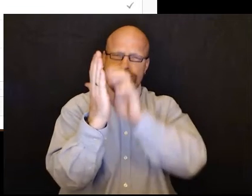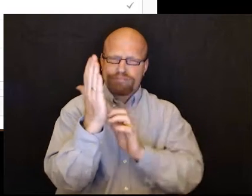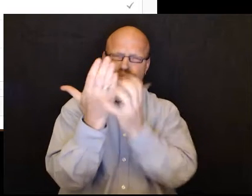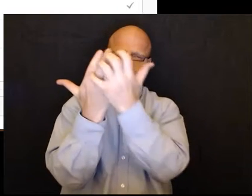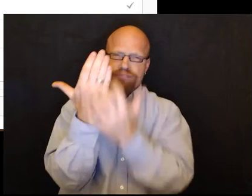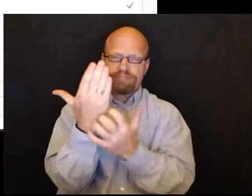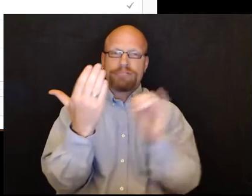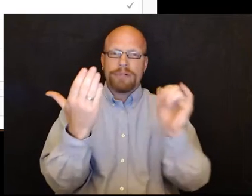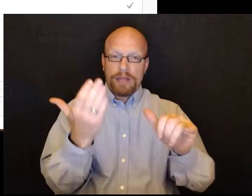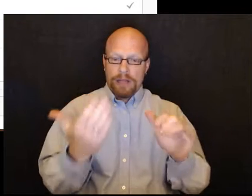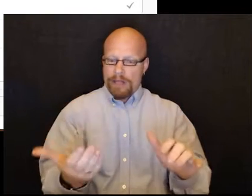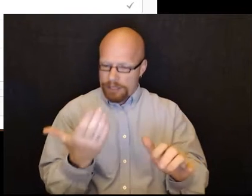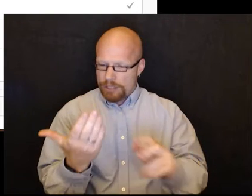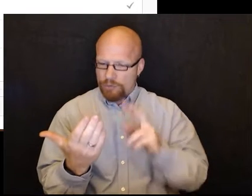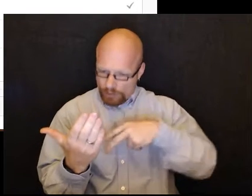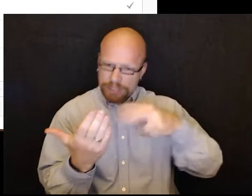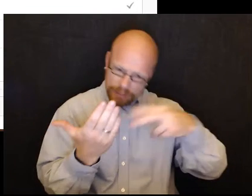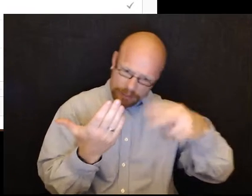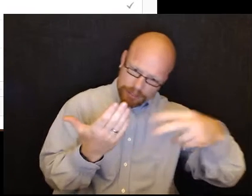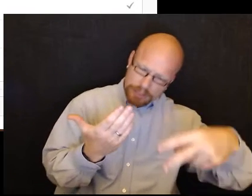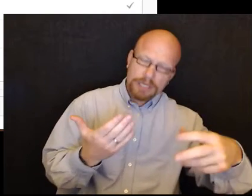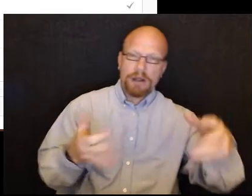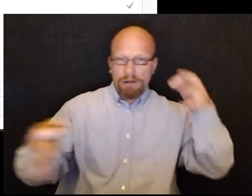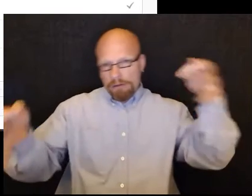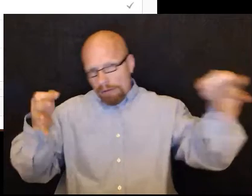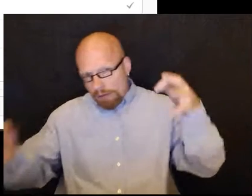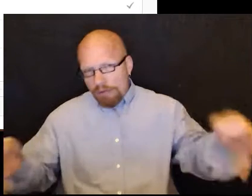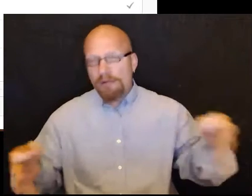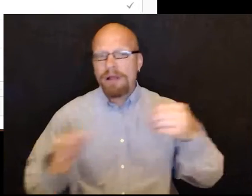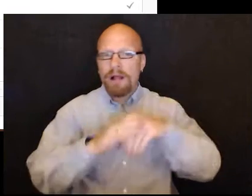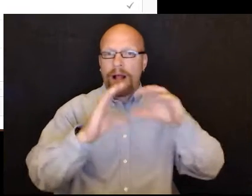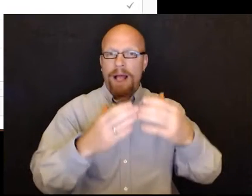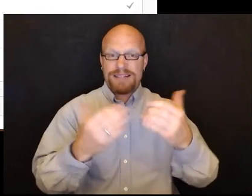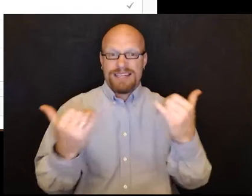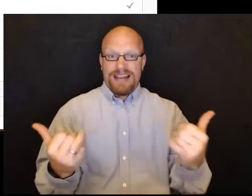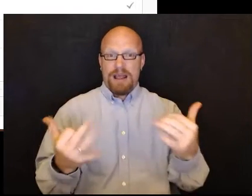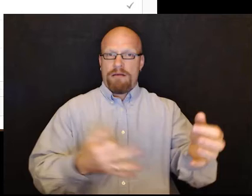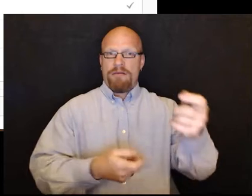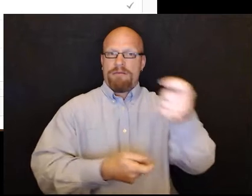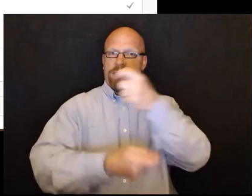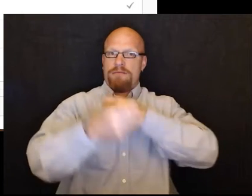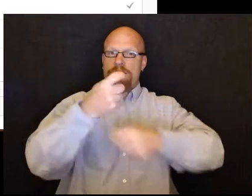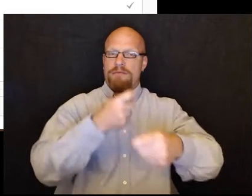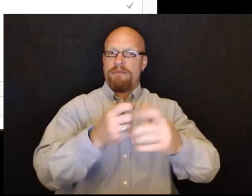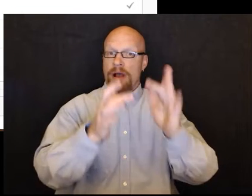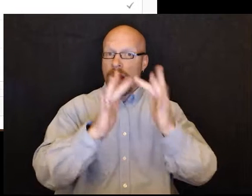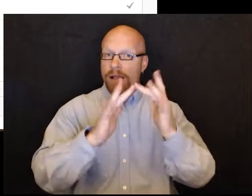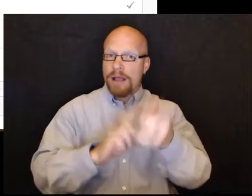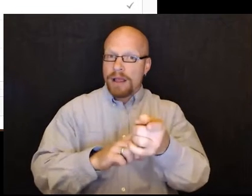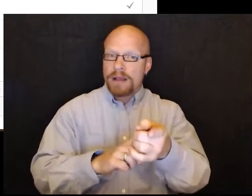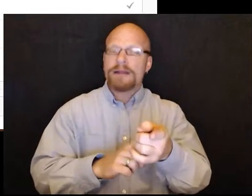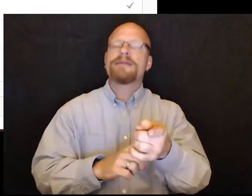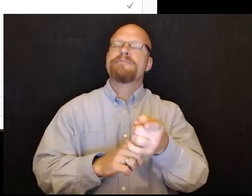you may be used to receiving a paper syllabus in class where the teacher will talk about the syllabus